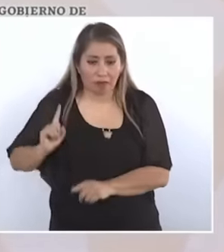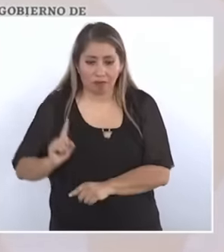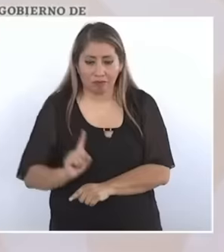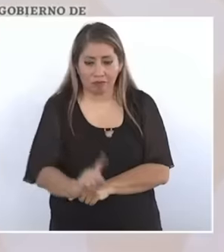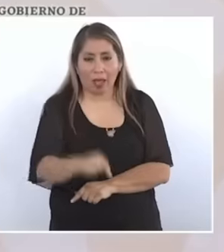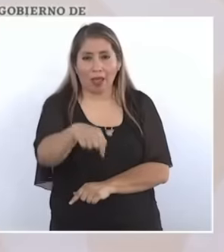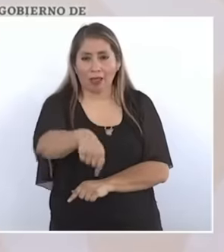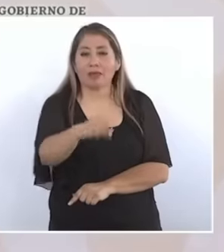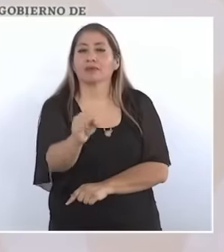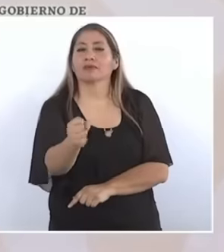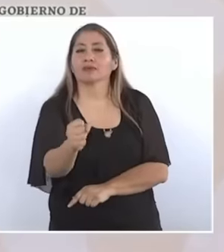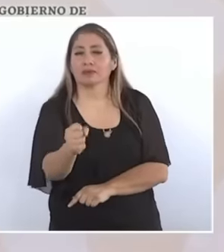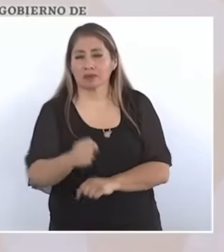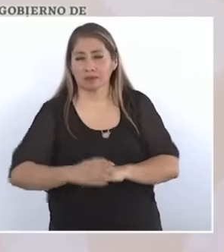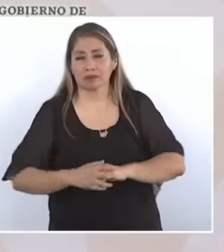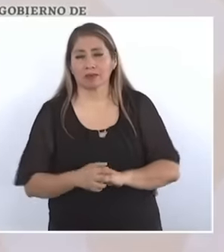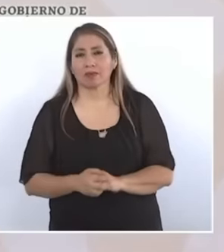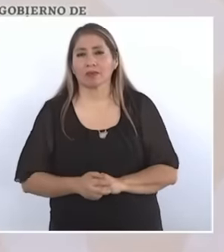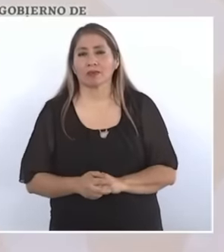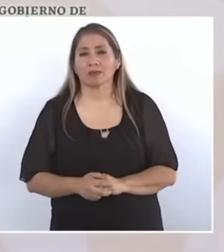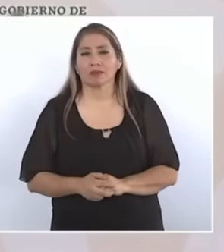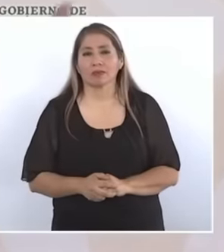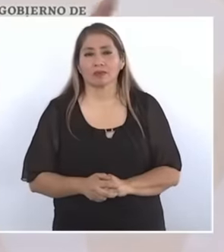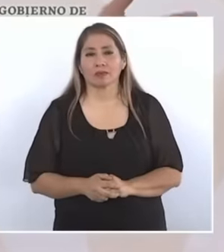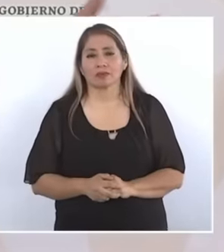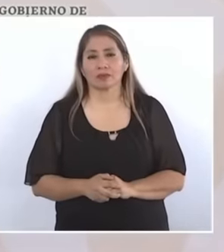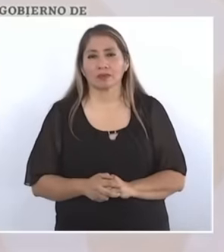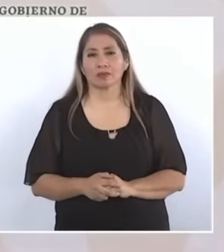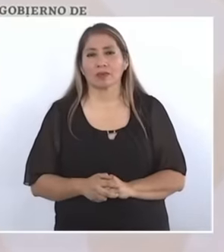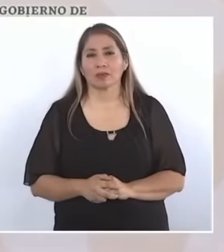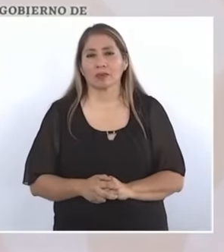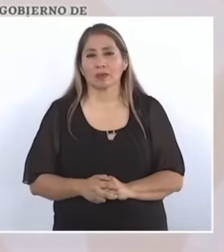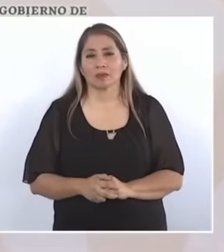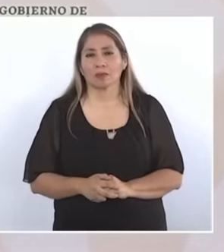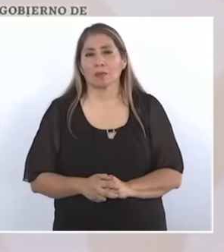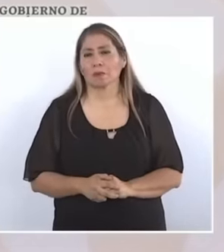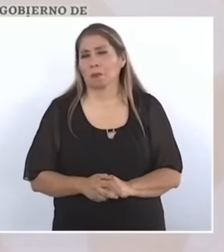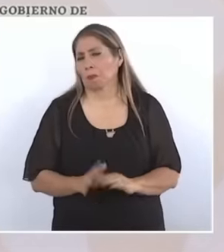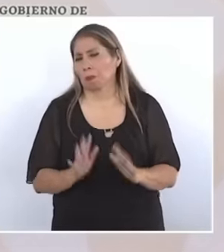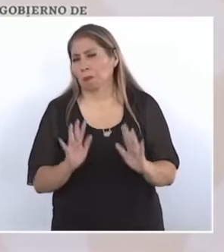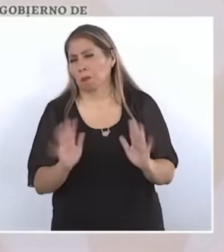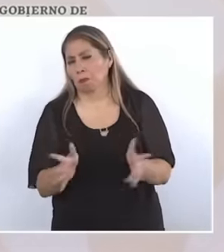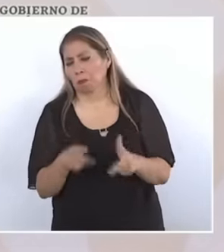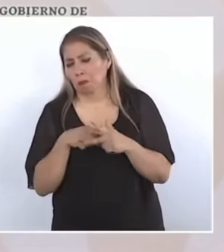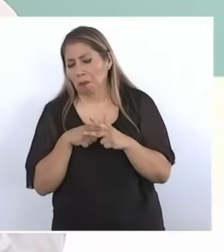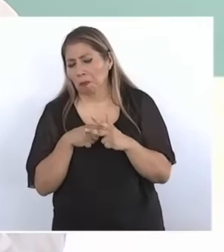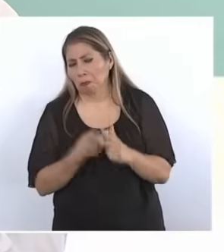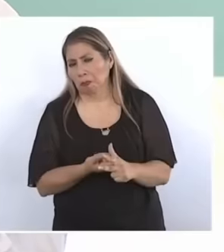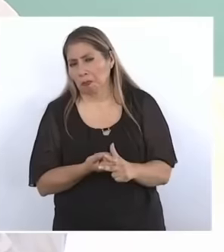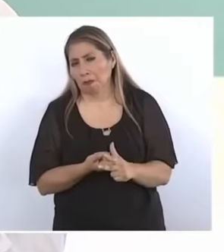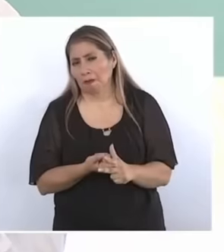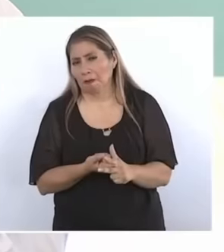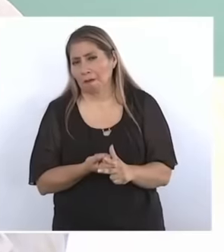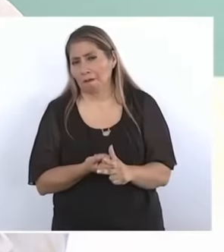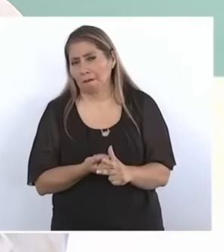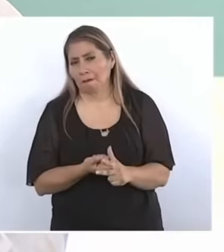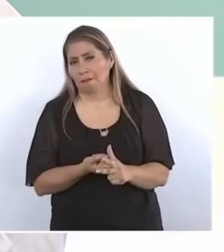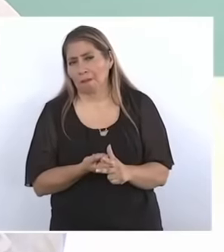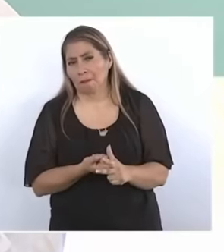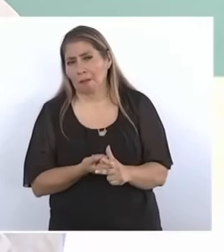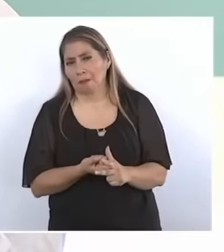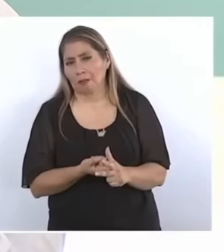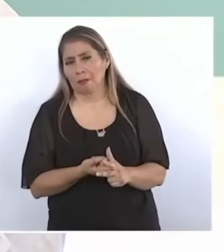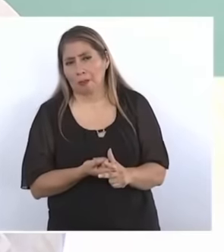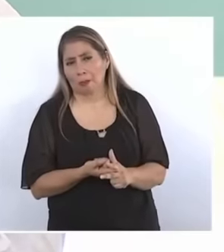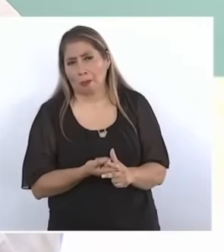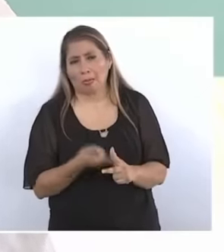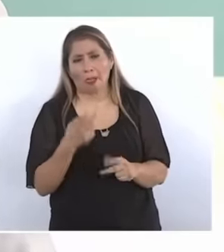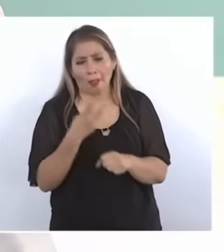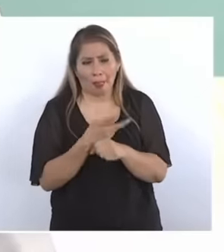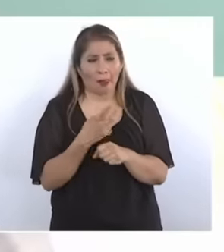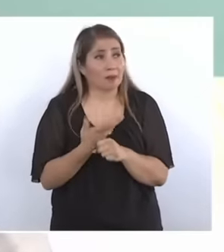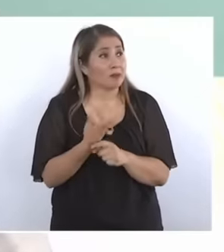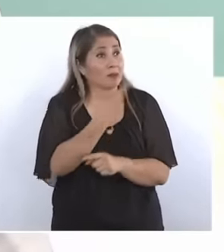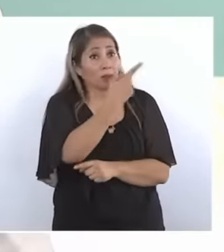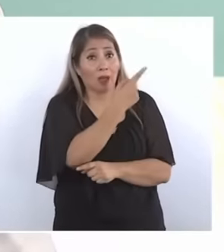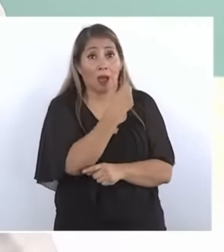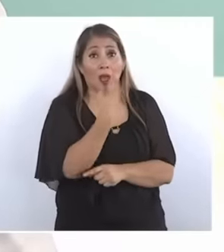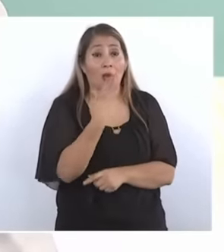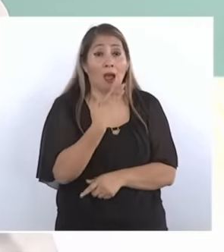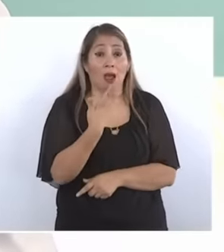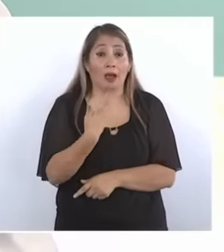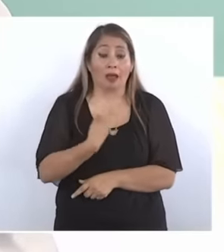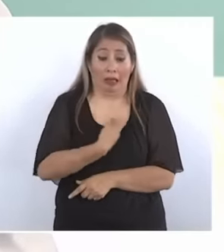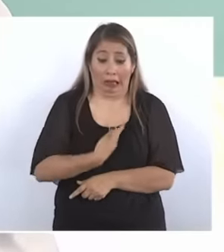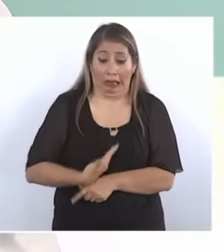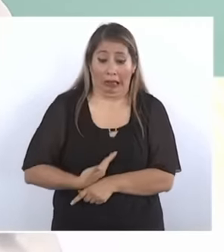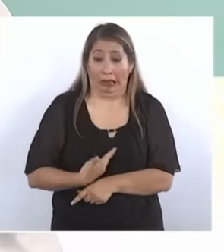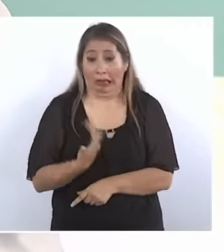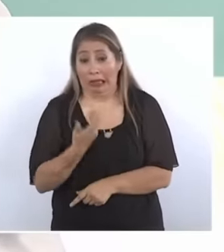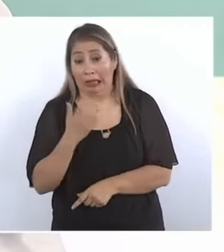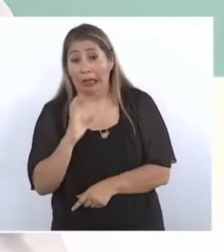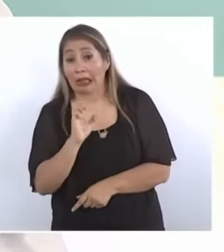No, I'm not going to continue this uh this inviting Claudia because she has a lot of work and and this